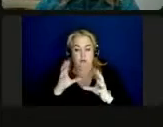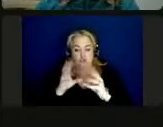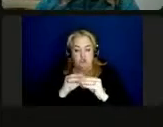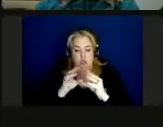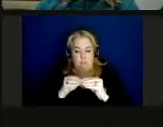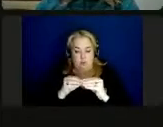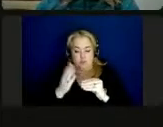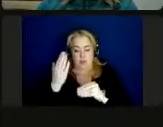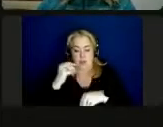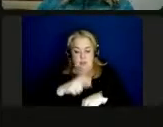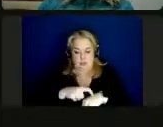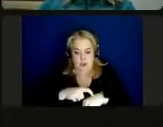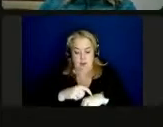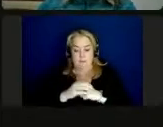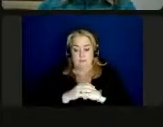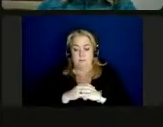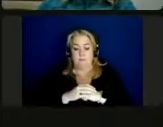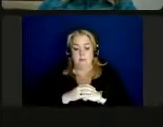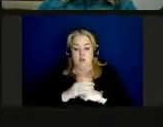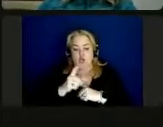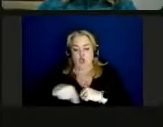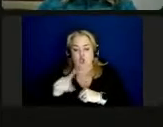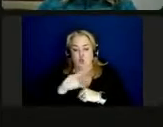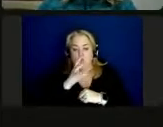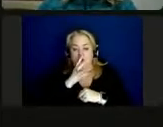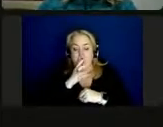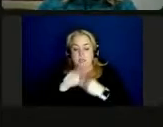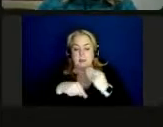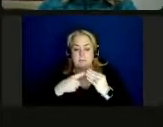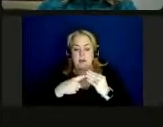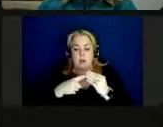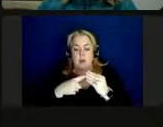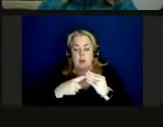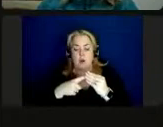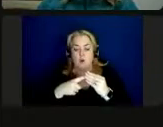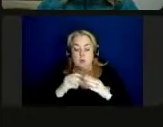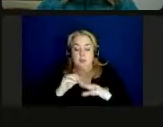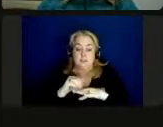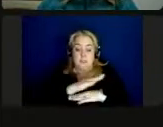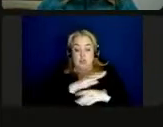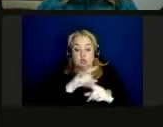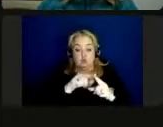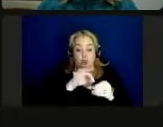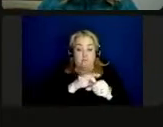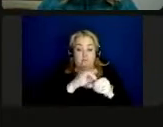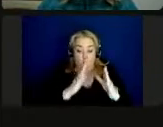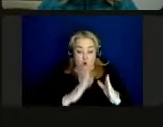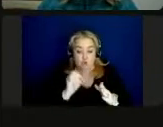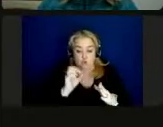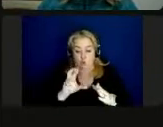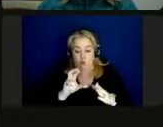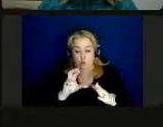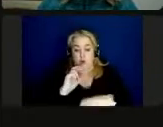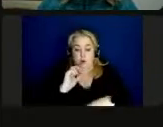NOT IN JUST BY HEARING THE CONVERSATIONS IN THE COUNCIL CHAMBERS LAST TIME